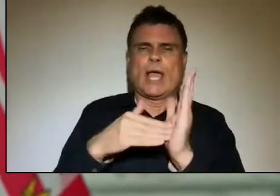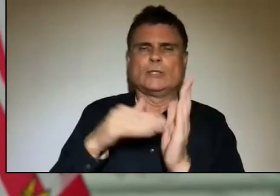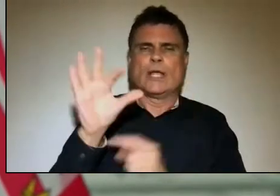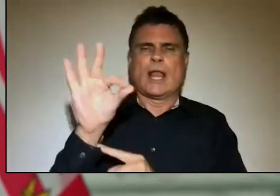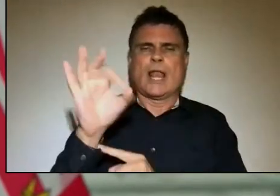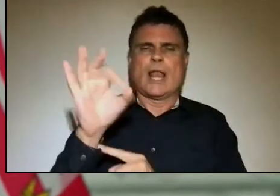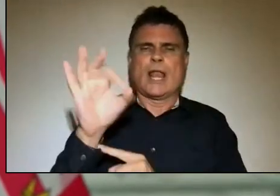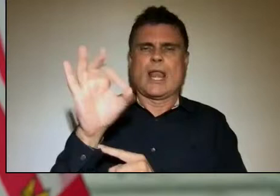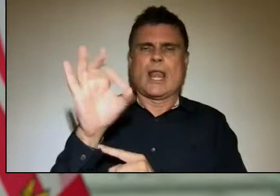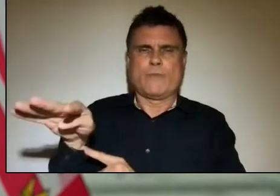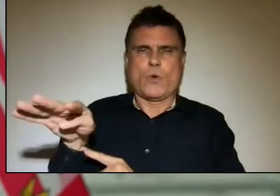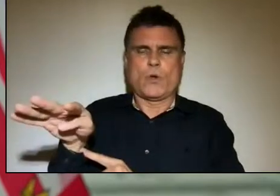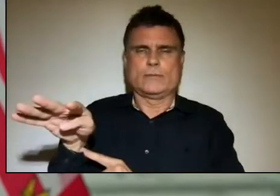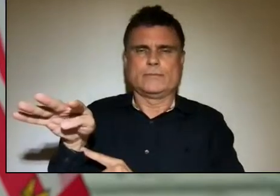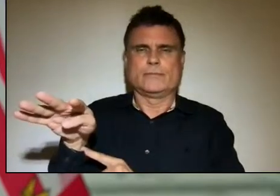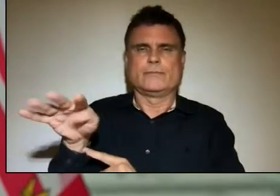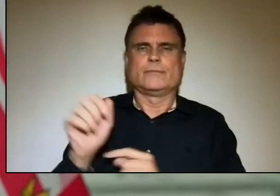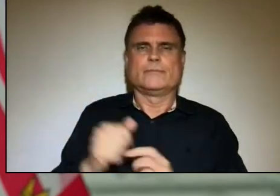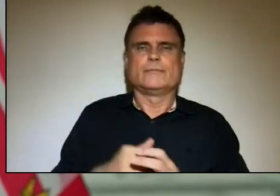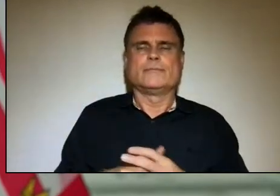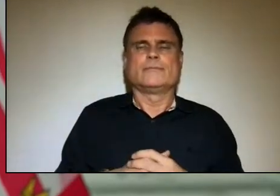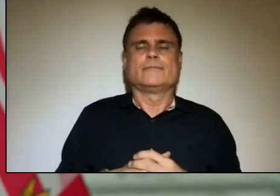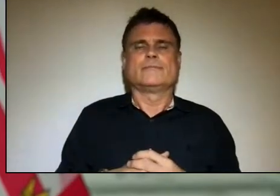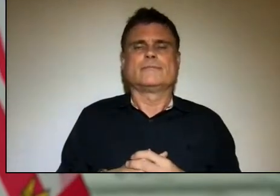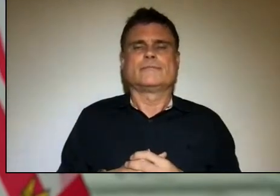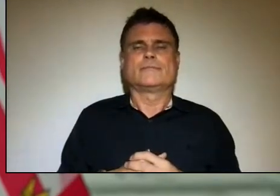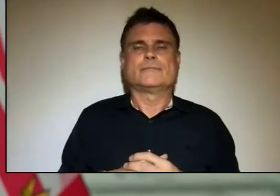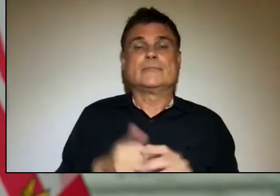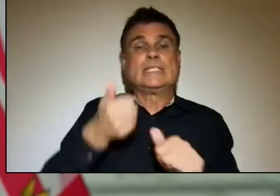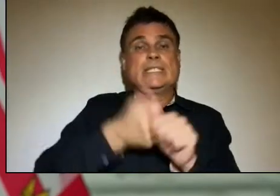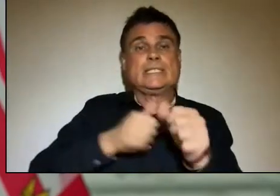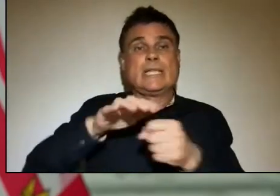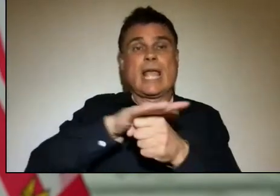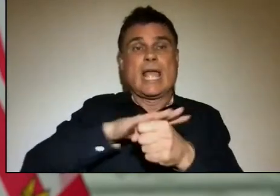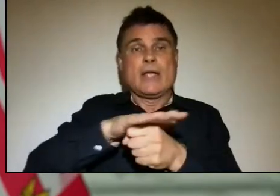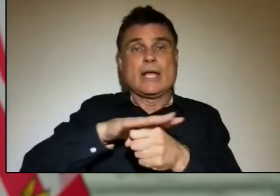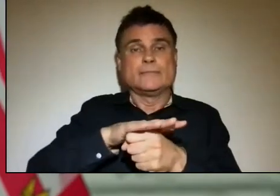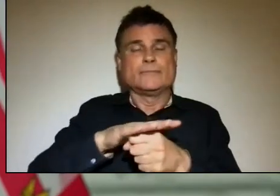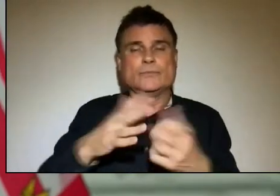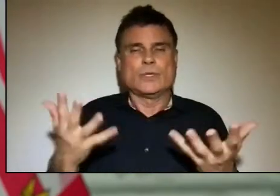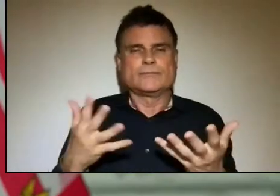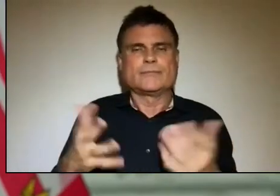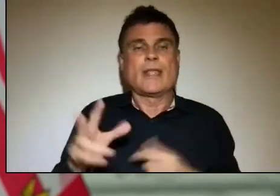Columbia. And that -- and health authority